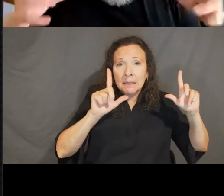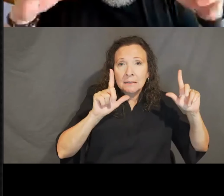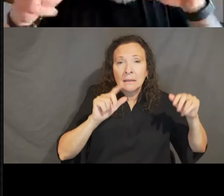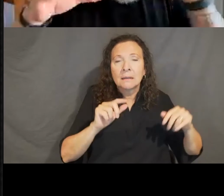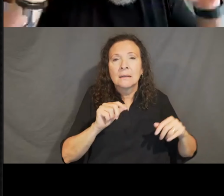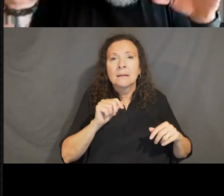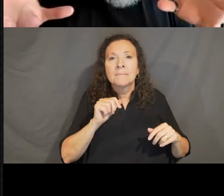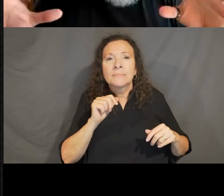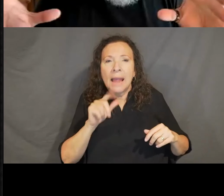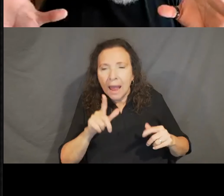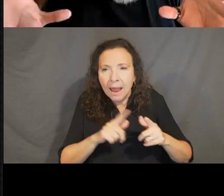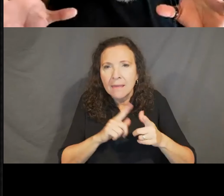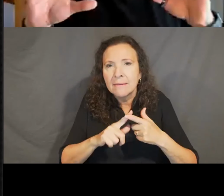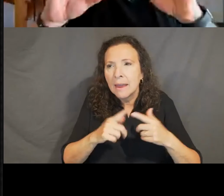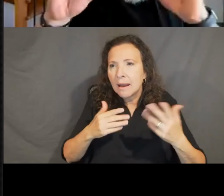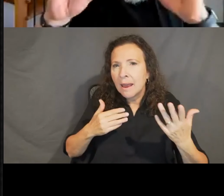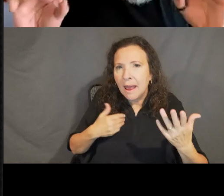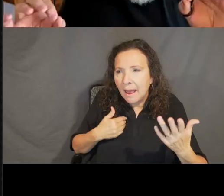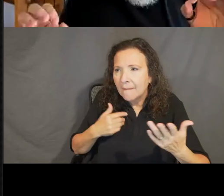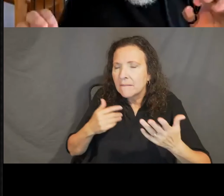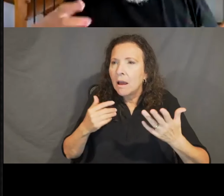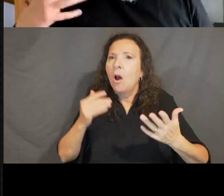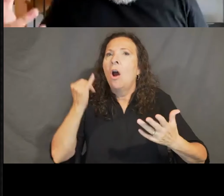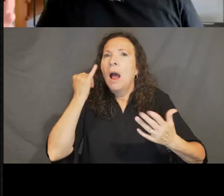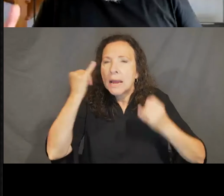" When you get those concepts a little bit but you know very little, that's probably